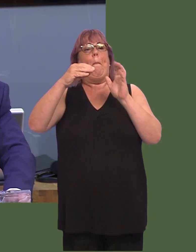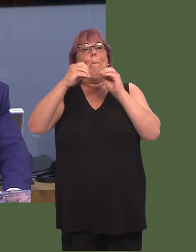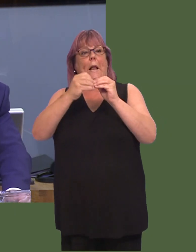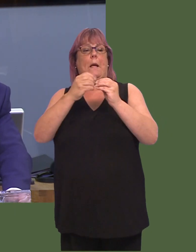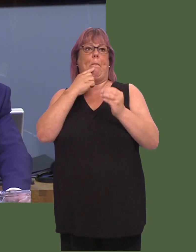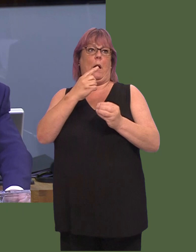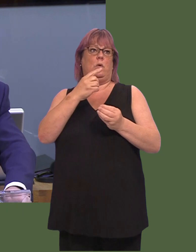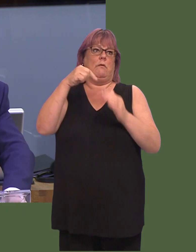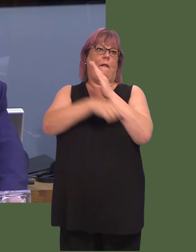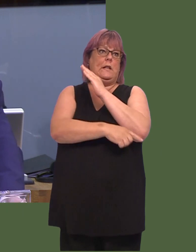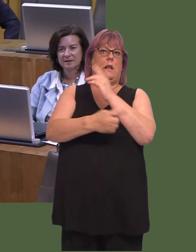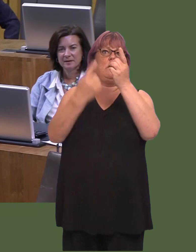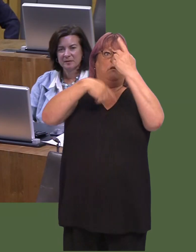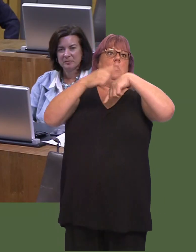we all rememberó[Interruption.]